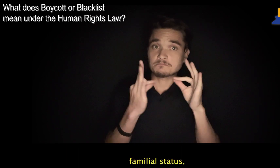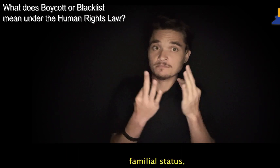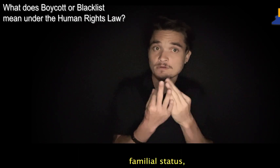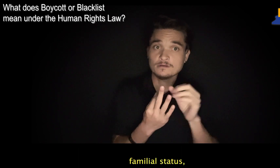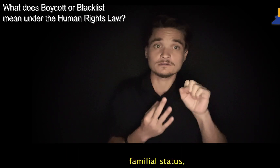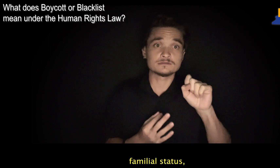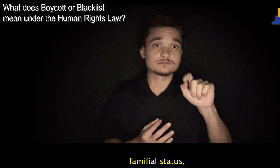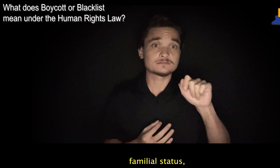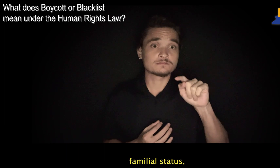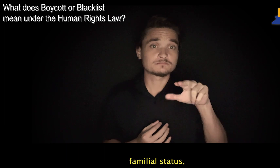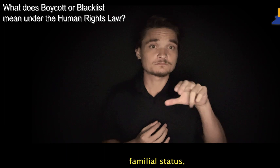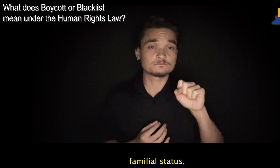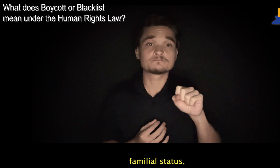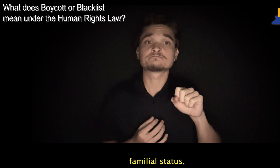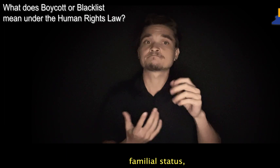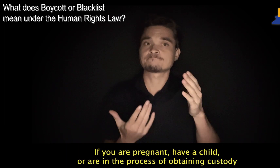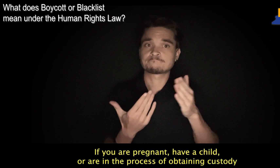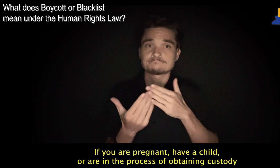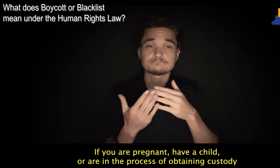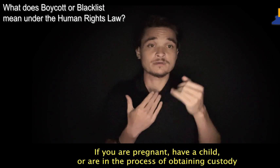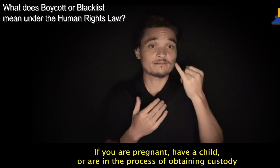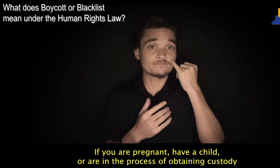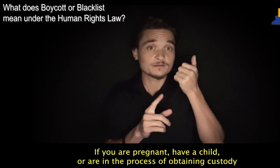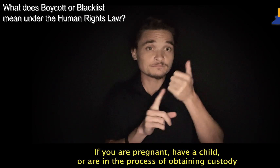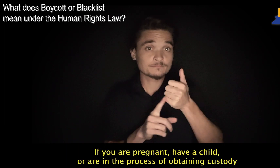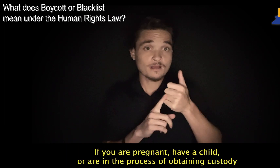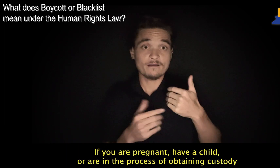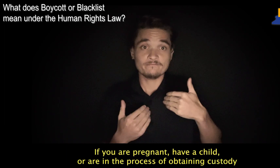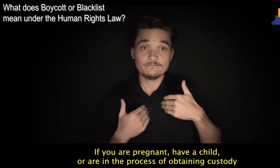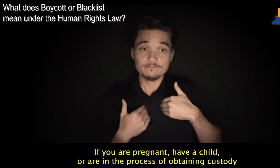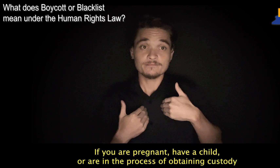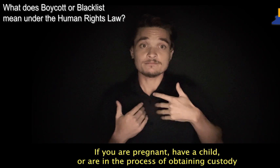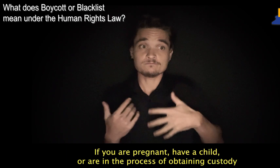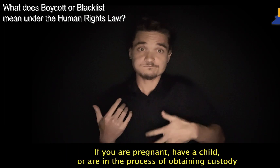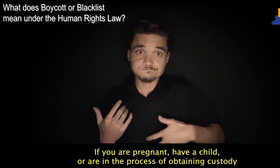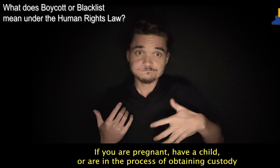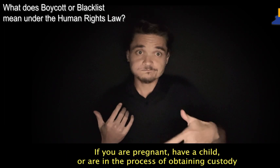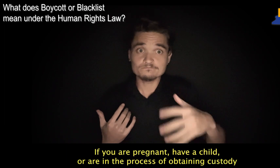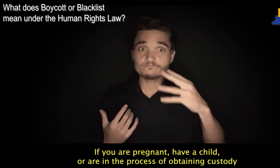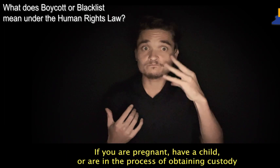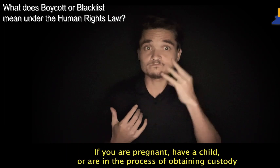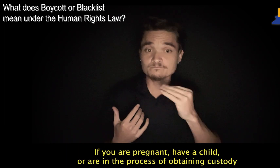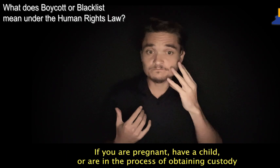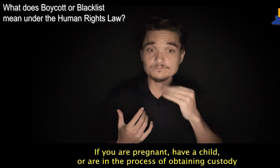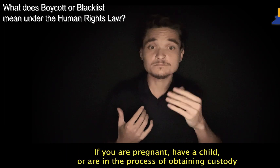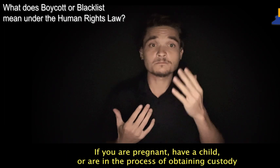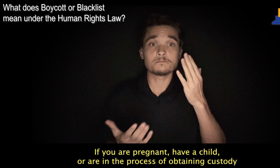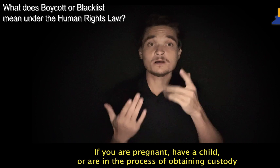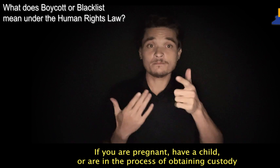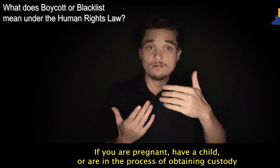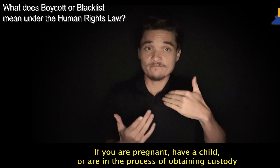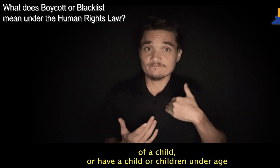familial status, If you are pregnant, have a child, or are in the process of obtaining custody